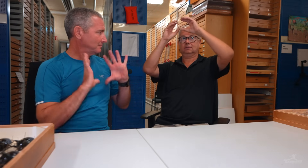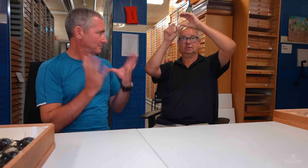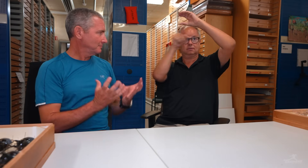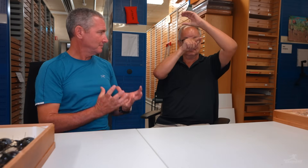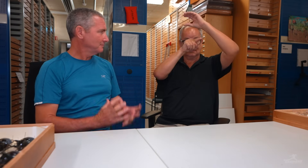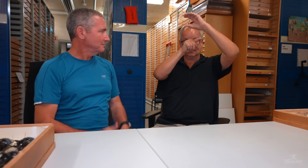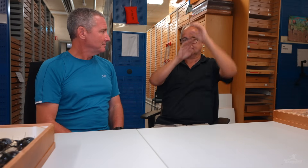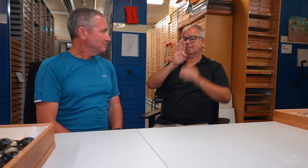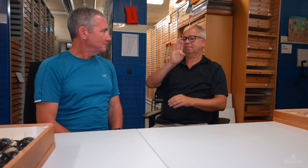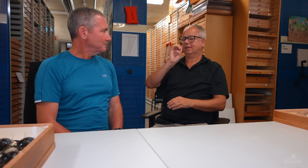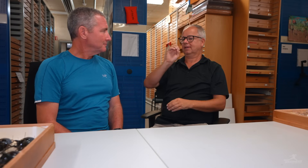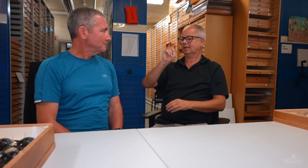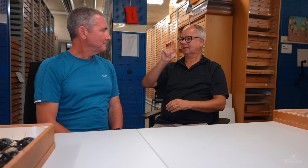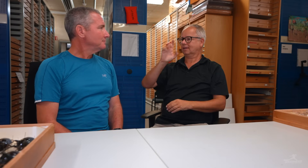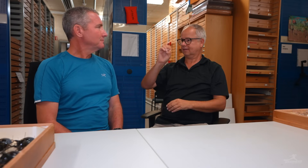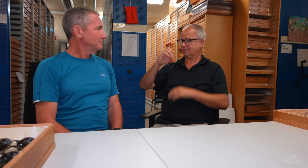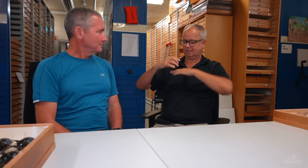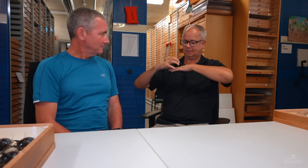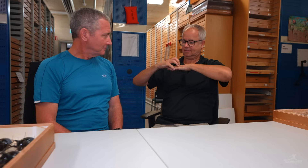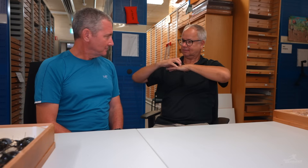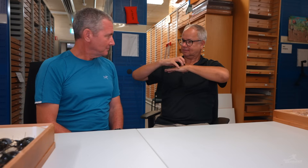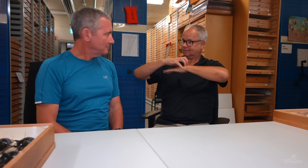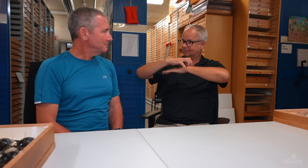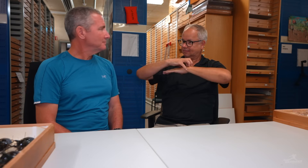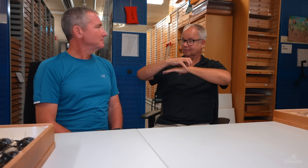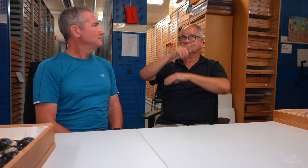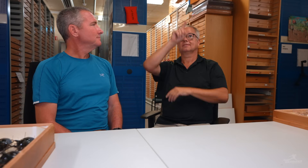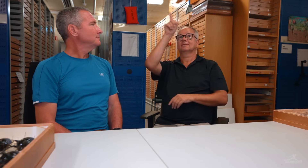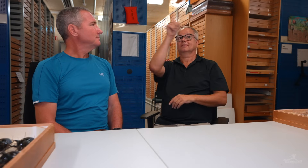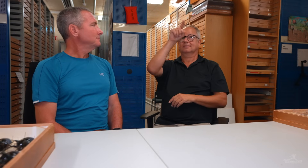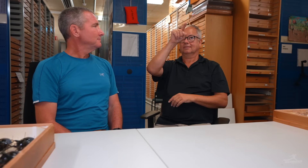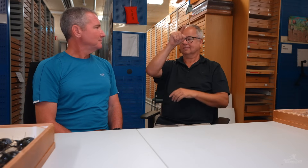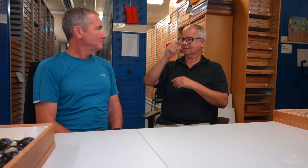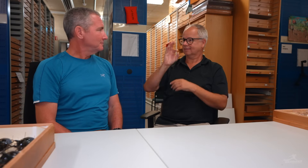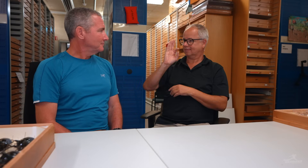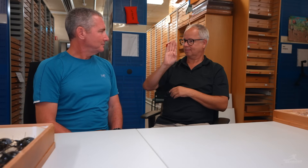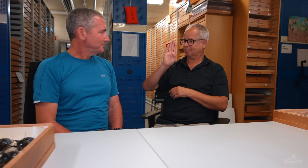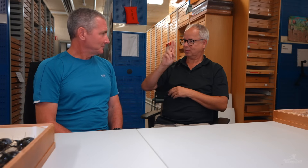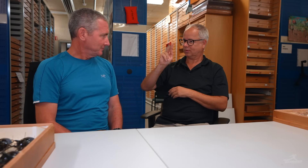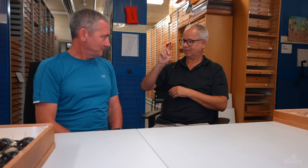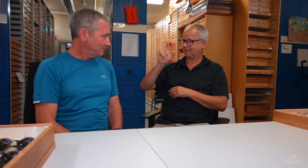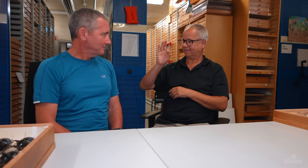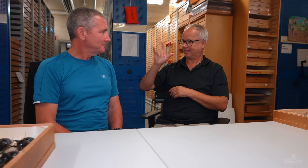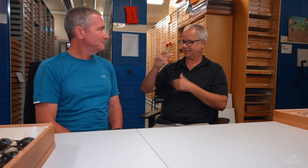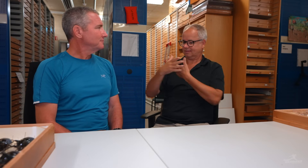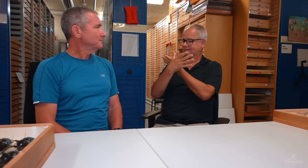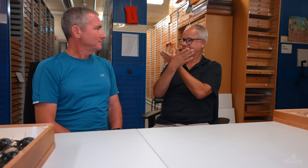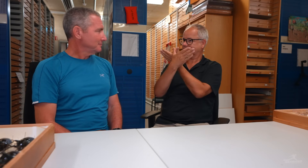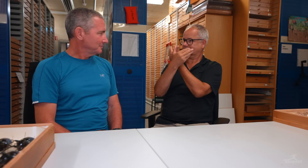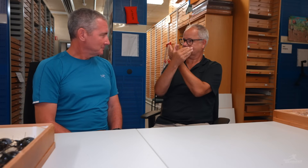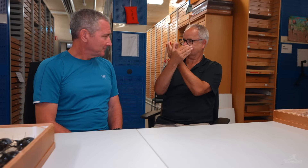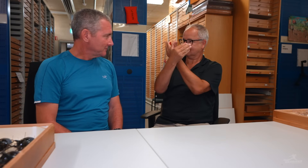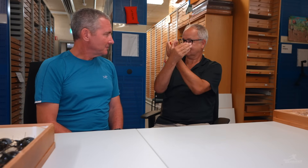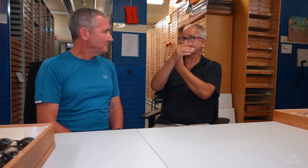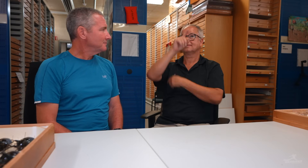So there are beetles, butterflies,